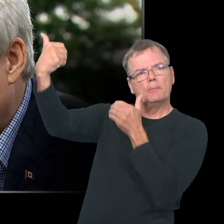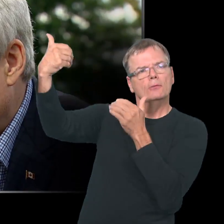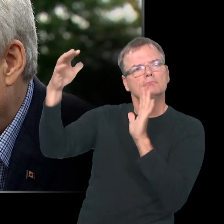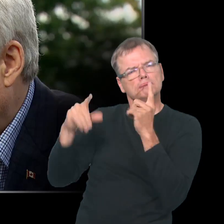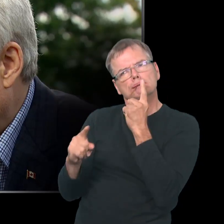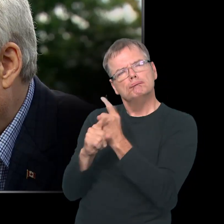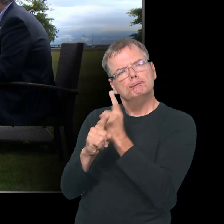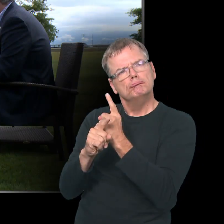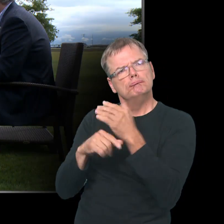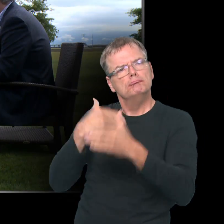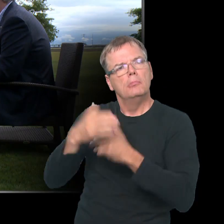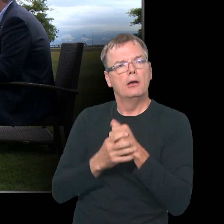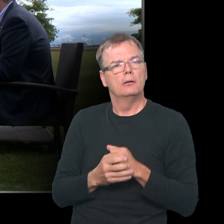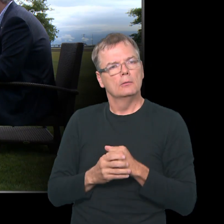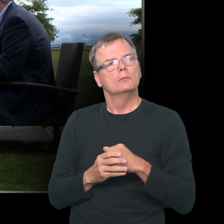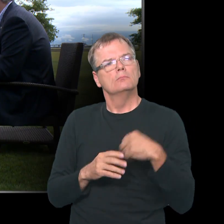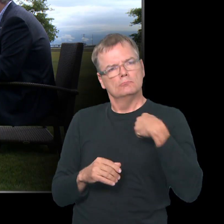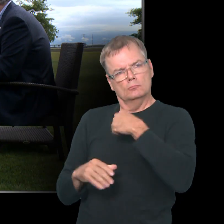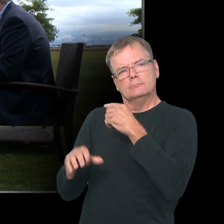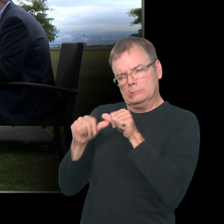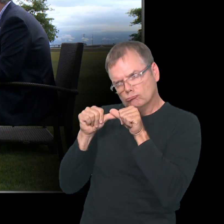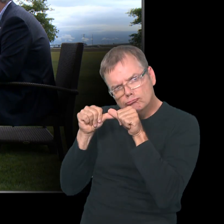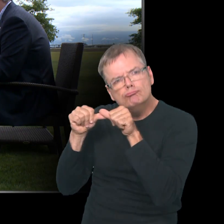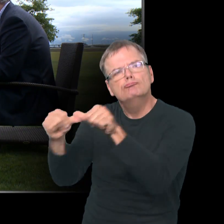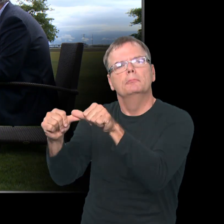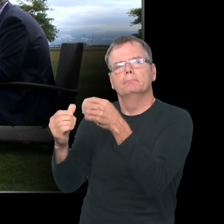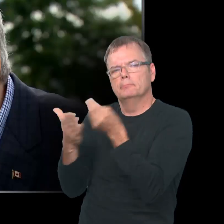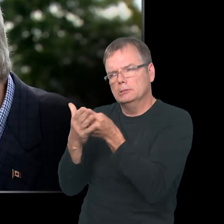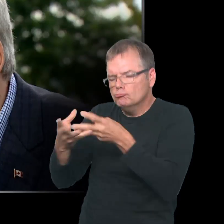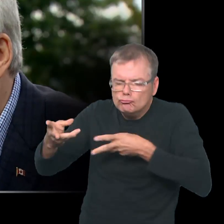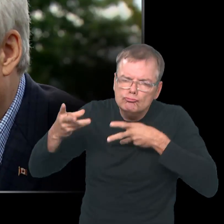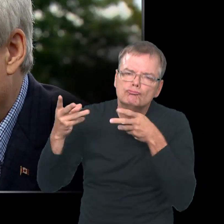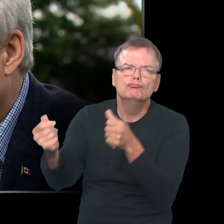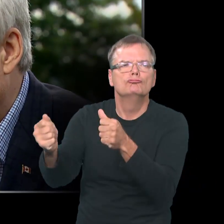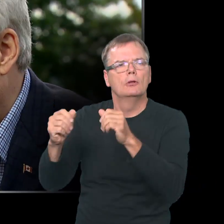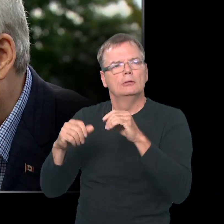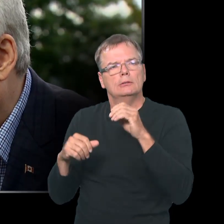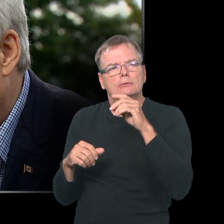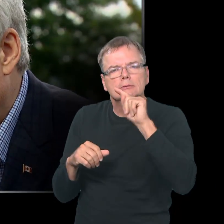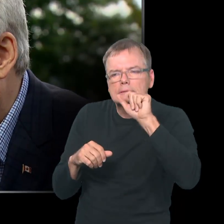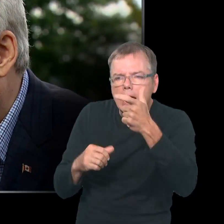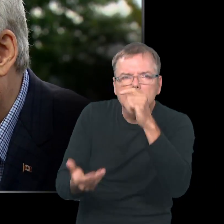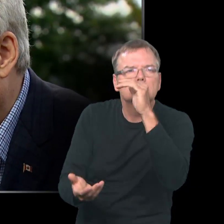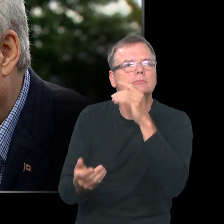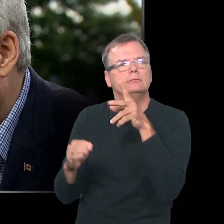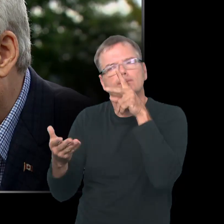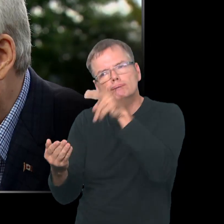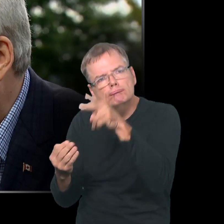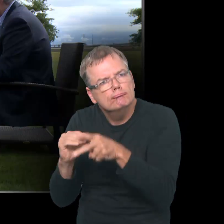And we all know that's done independently, as it should be. But look, we will continue to deliver